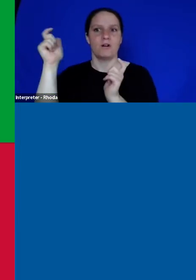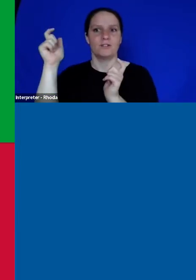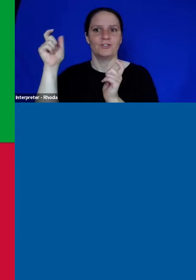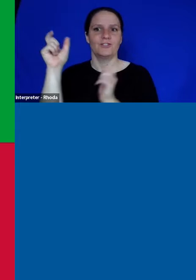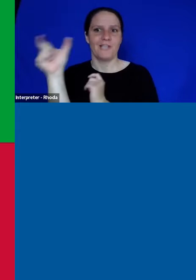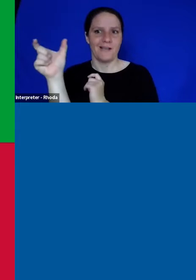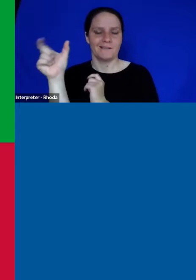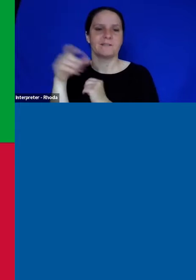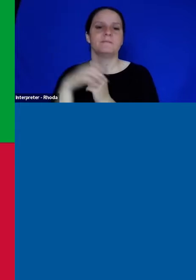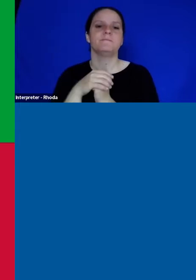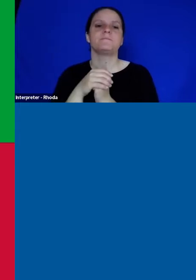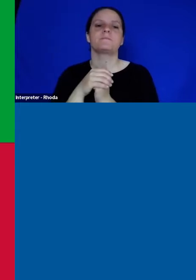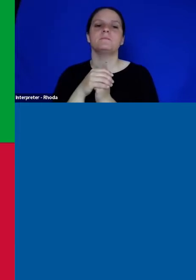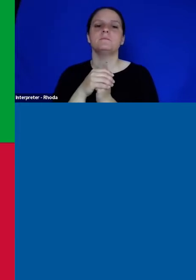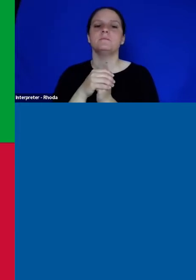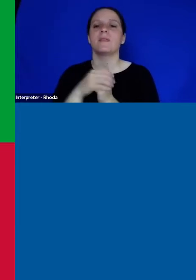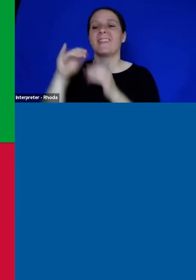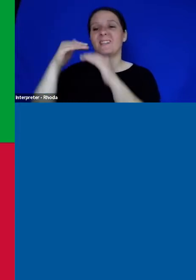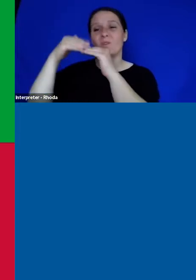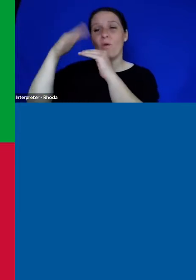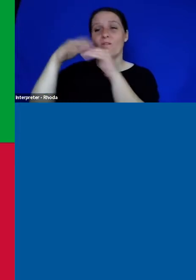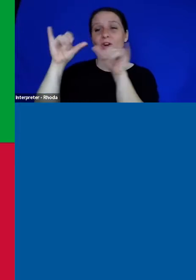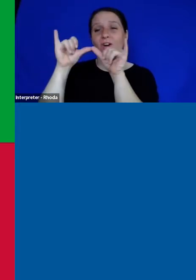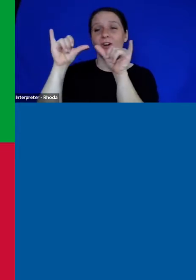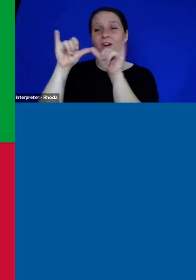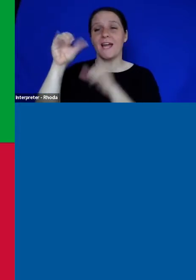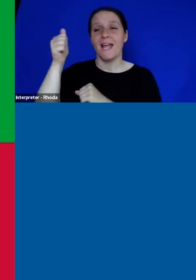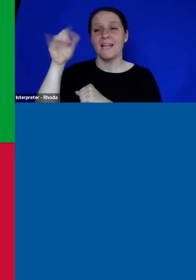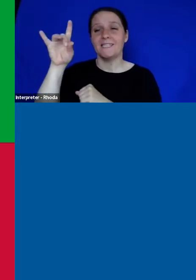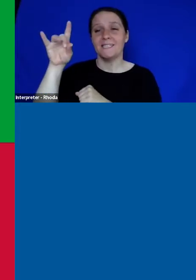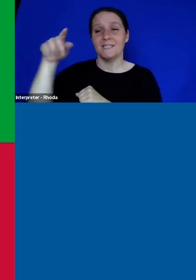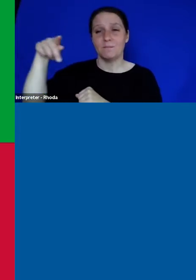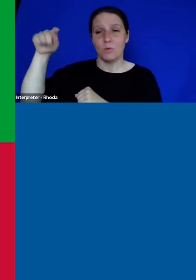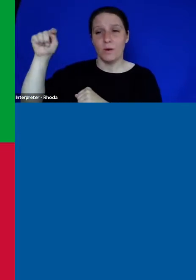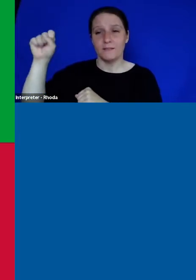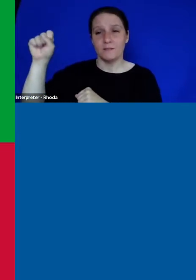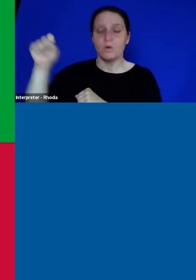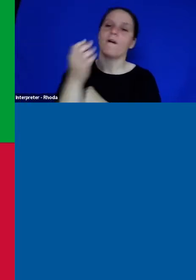Large text is anything over 18 points or 14 points bold. For triple A compliancy,